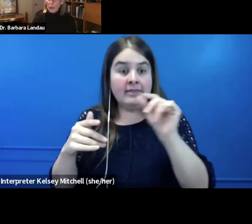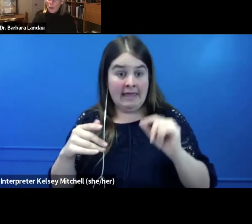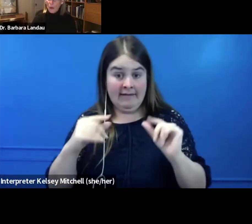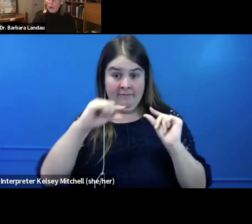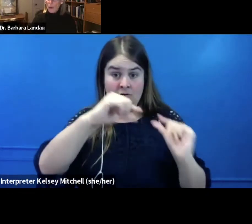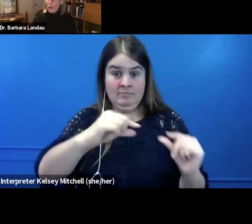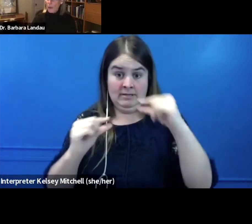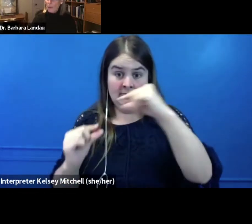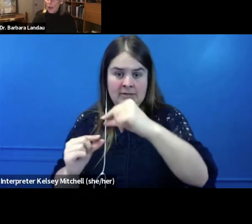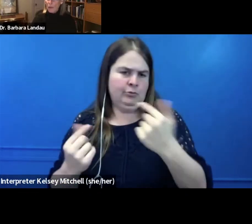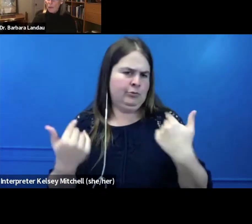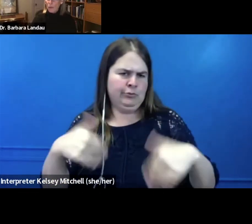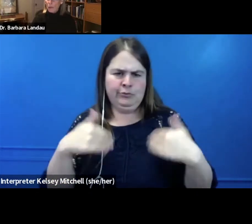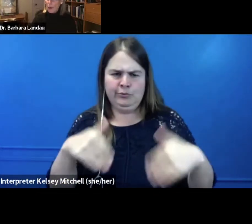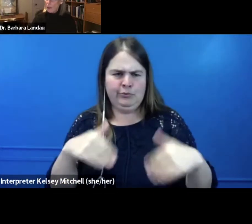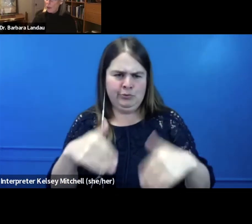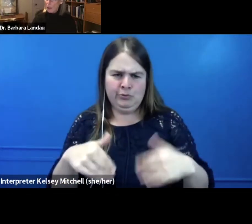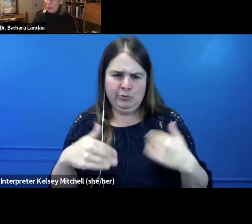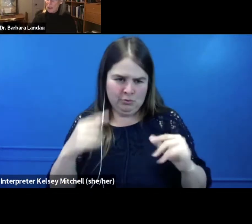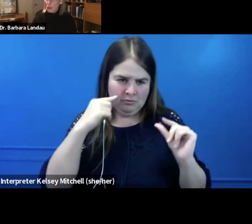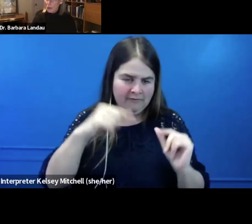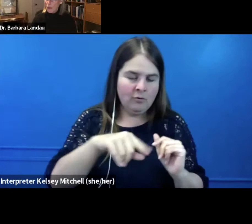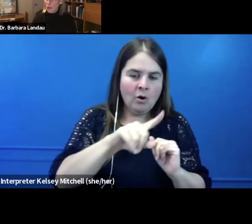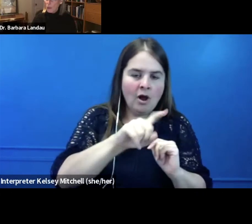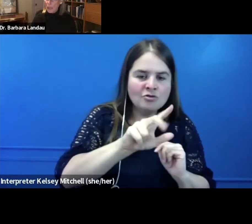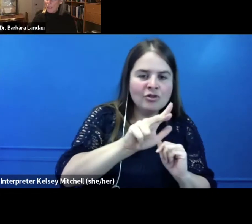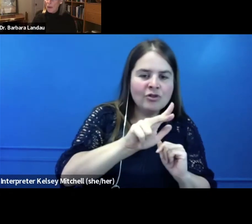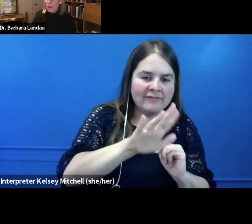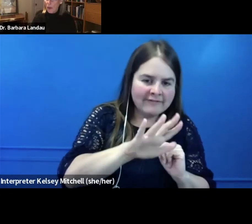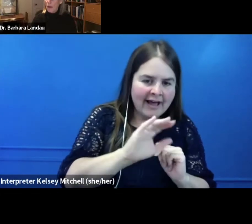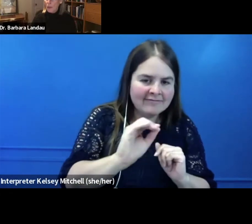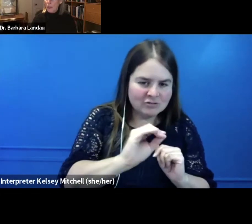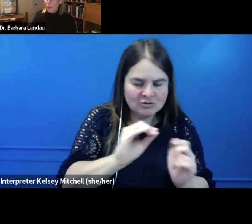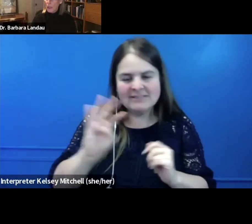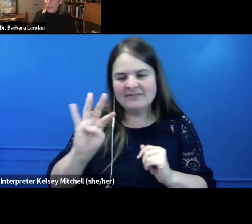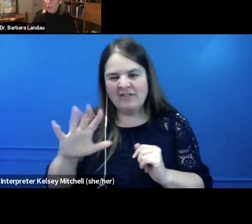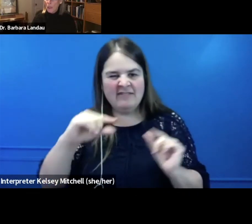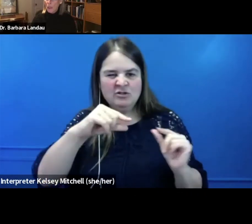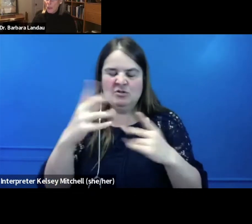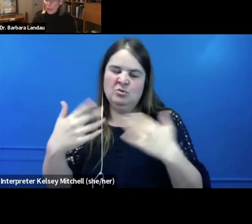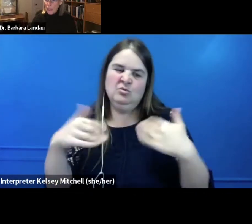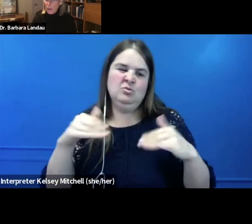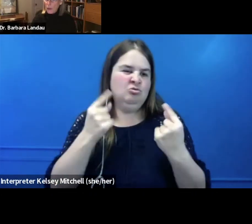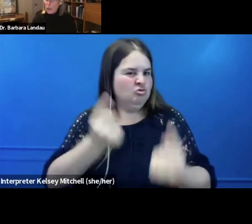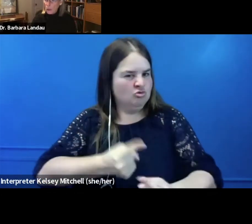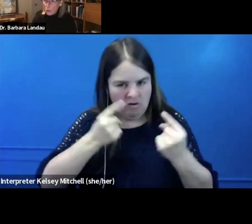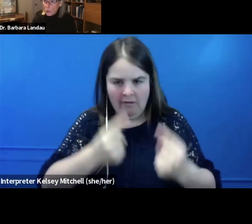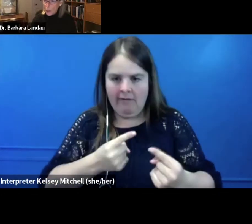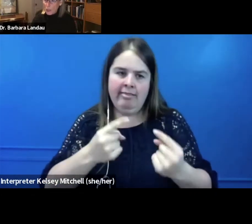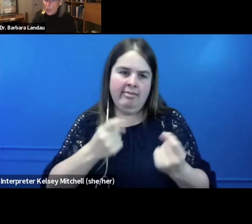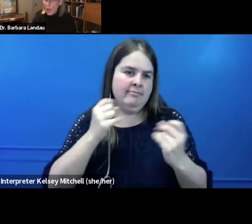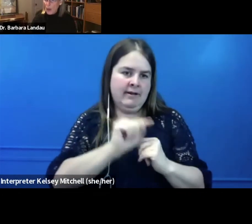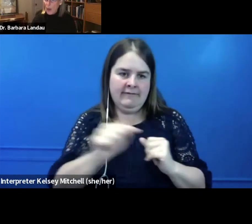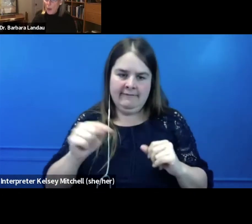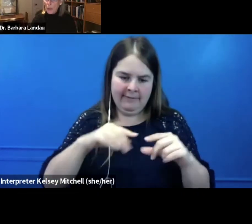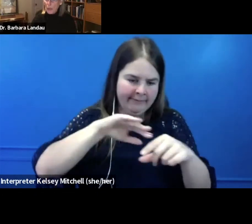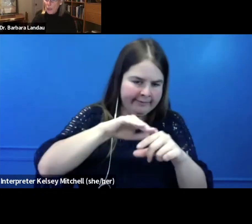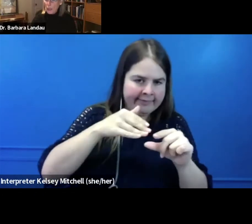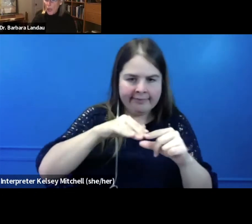435 and 45 degrees the two obliques they're very very noisy so again they're